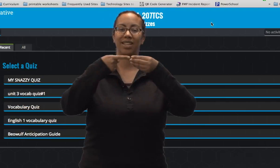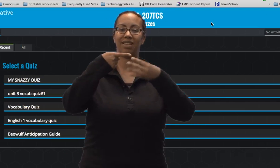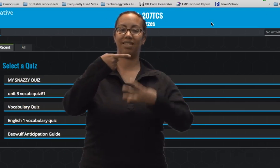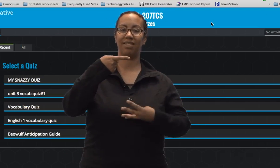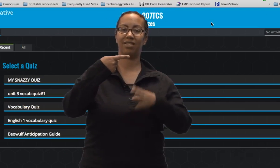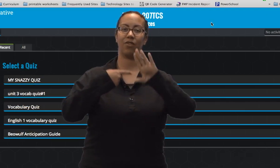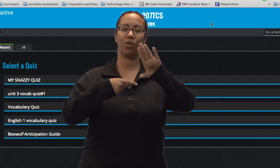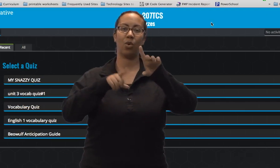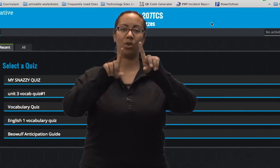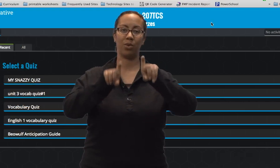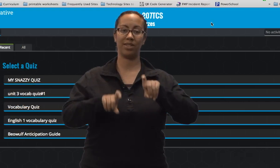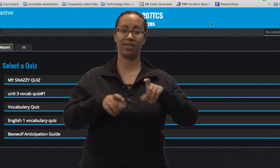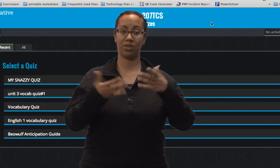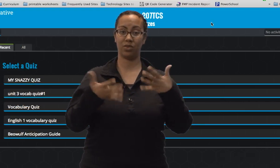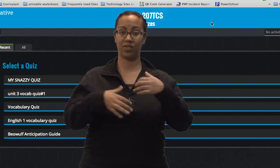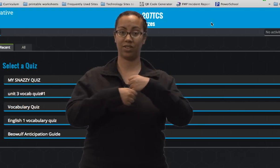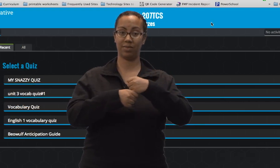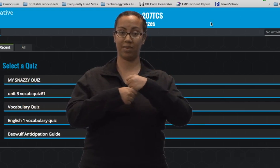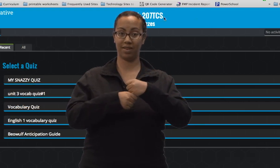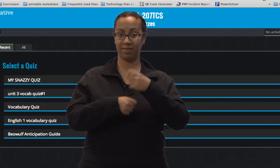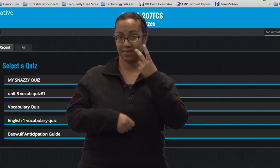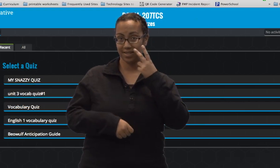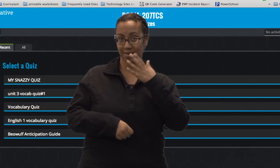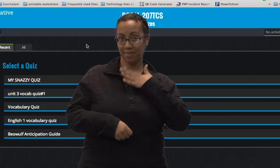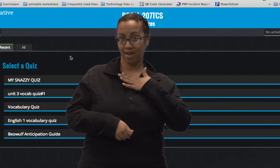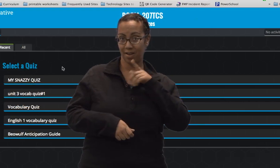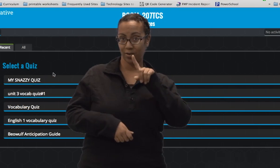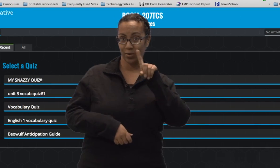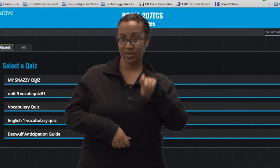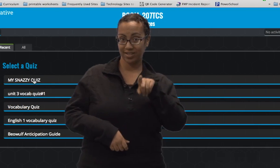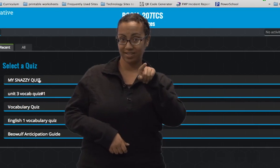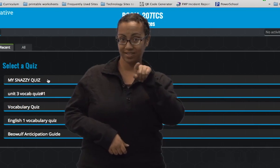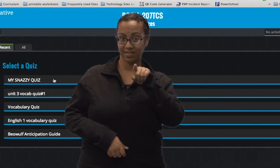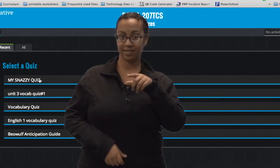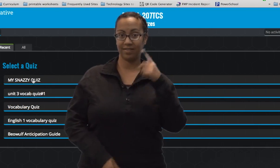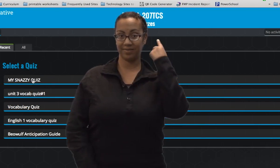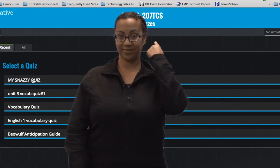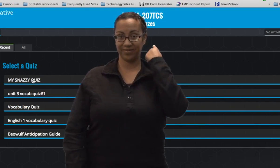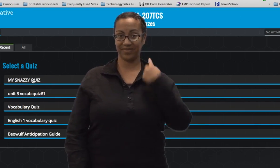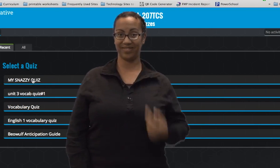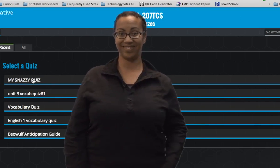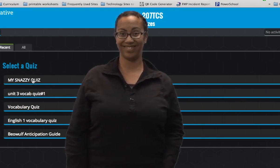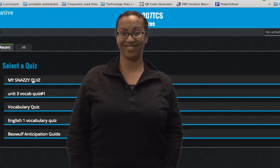When you exit, you'll see a list of your quizzes that you've already made. You can see my list of quizzes behind me.